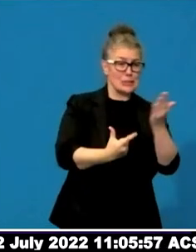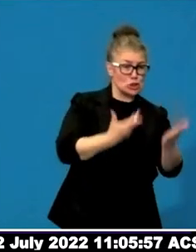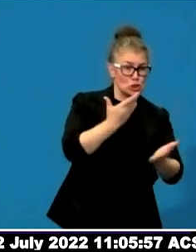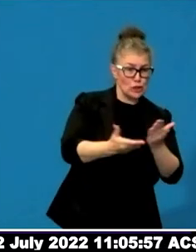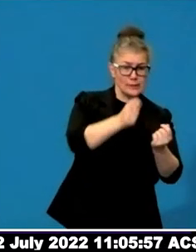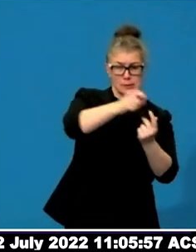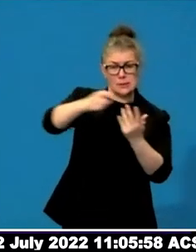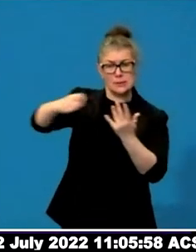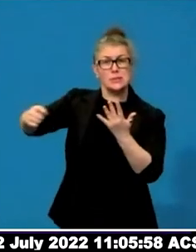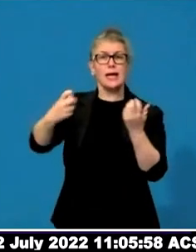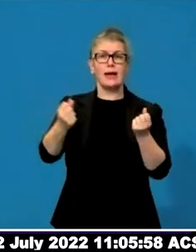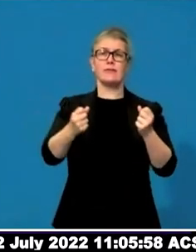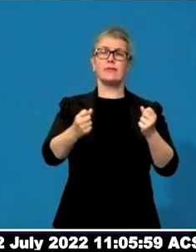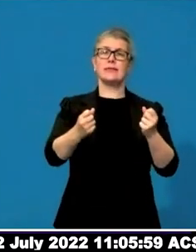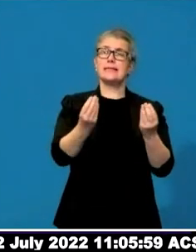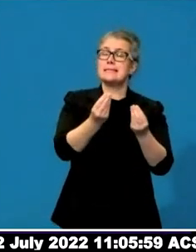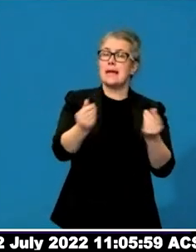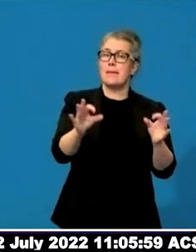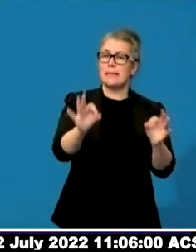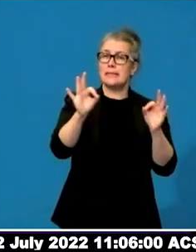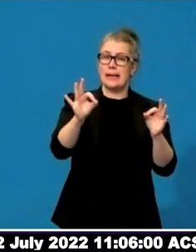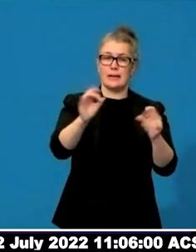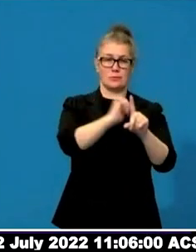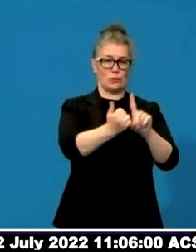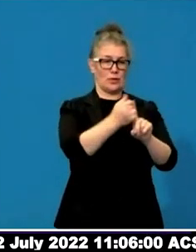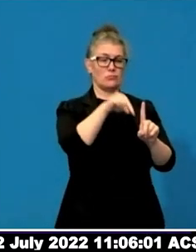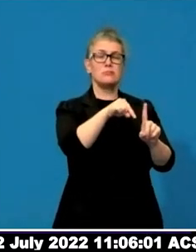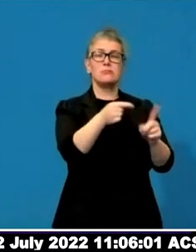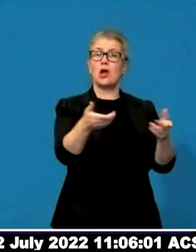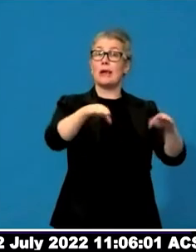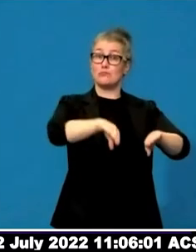in certain settings - so, say within Alice Springs and surrounds -